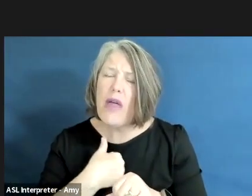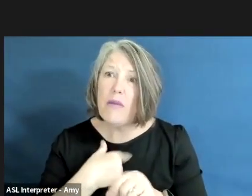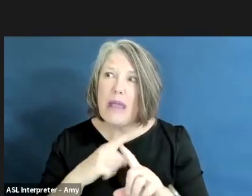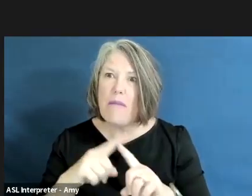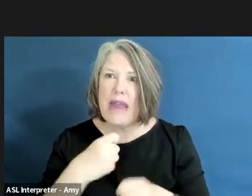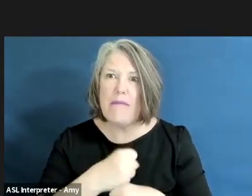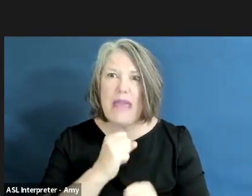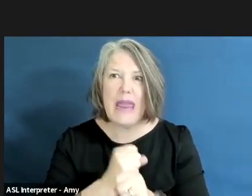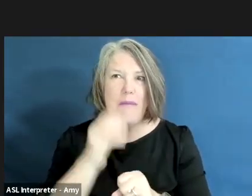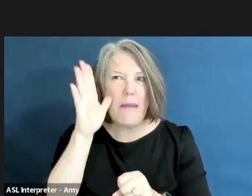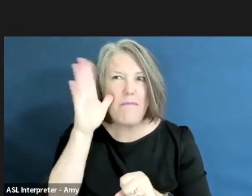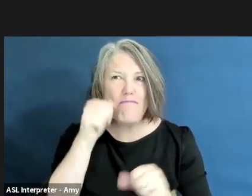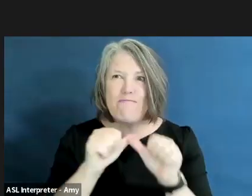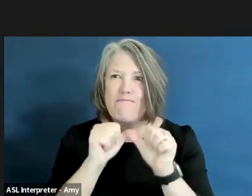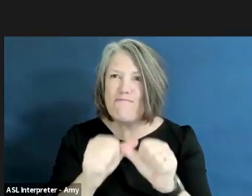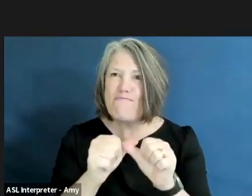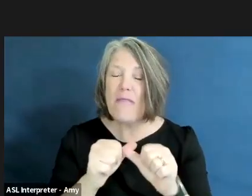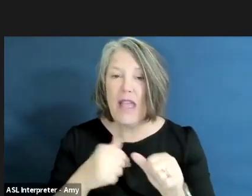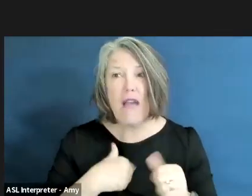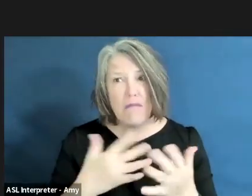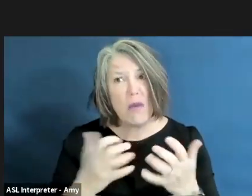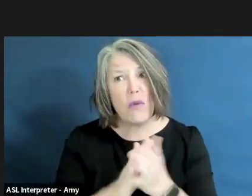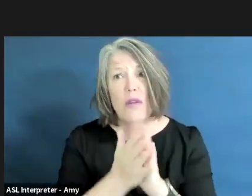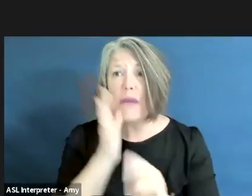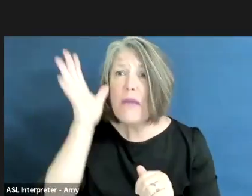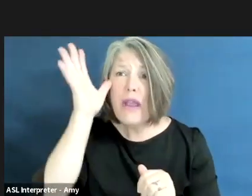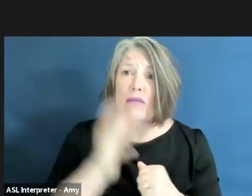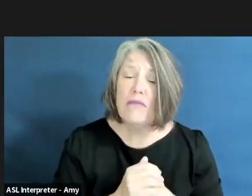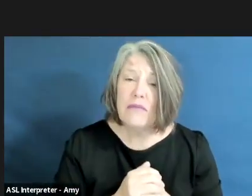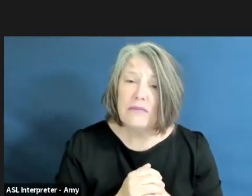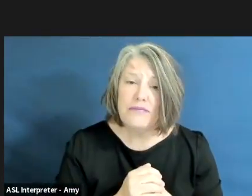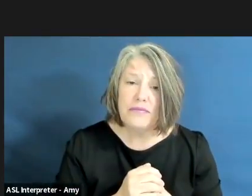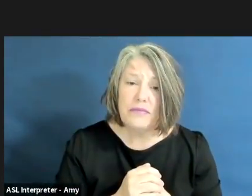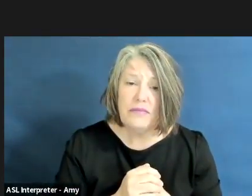We'd be parents in our own time.